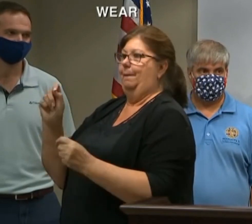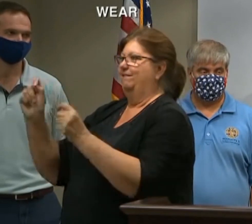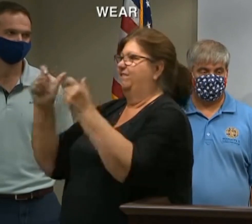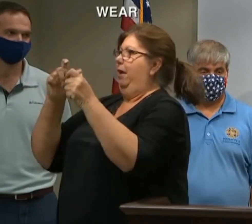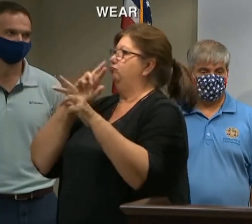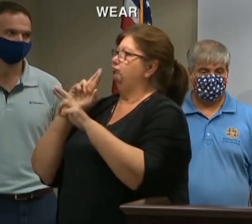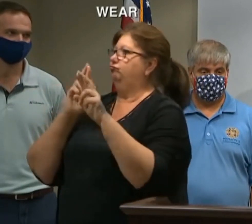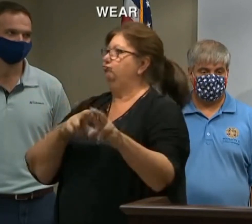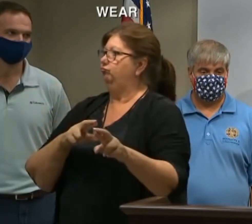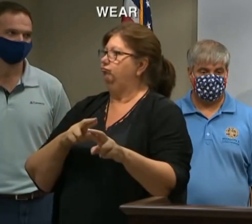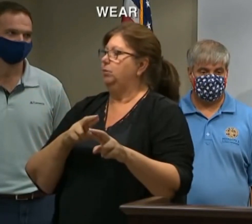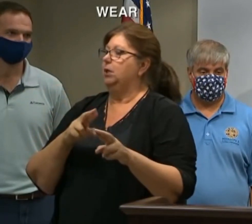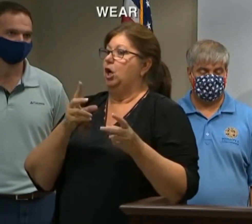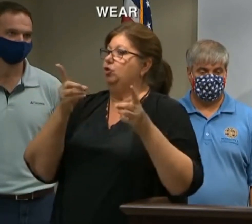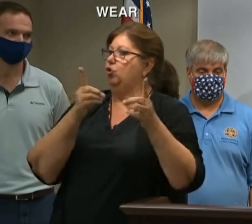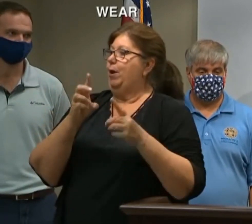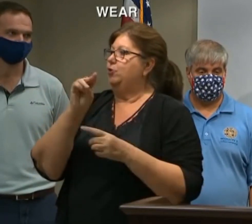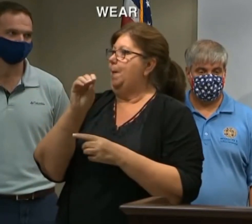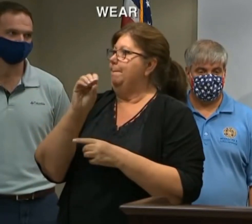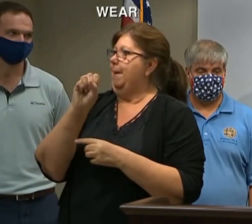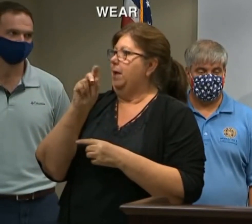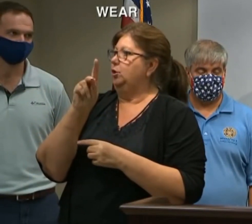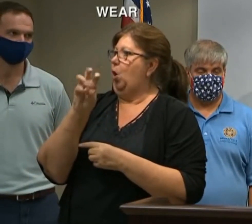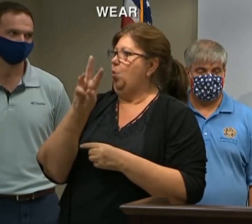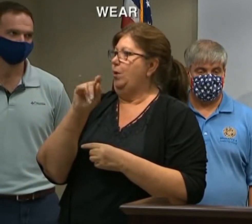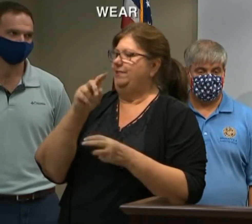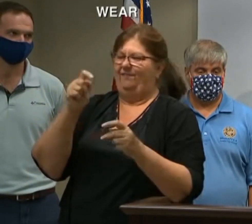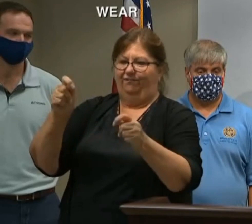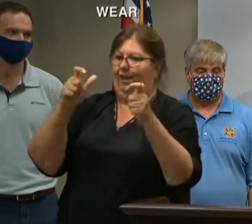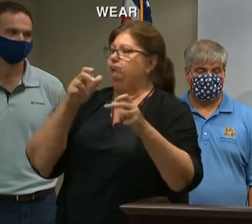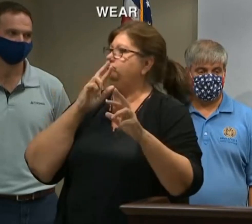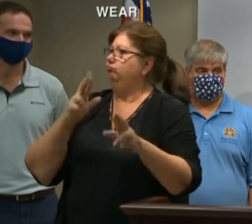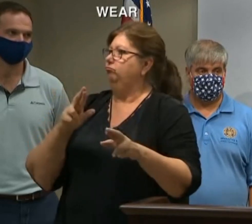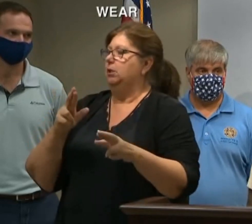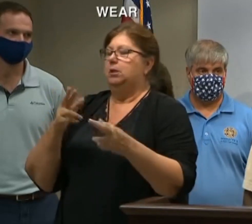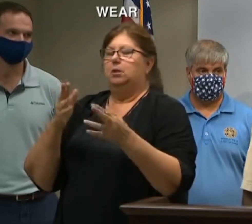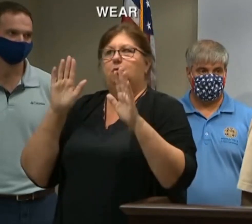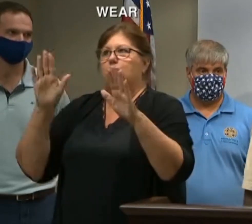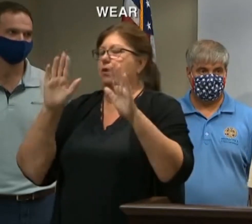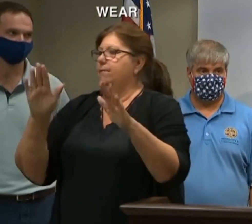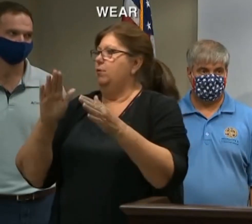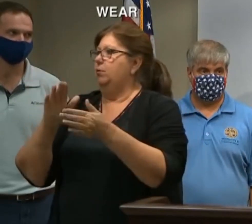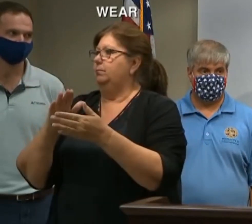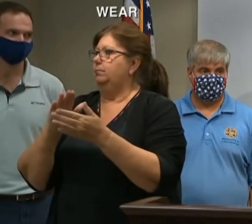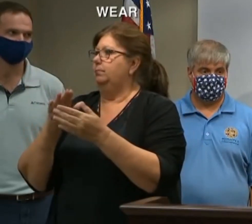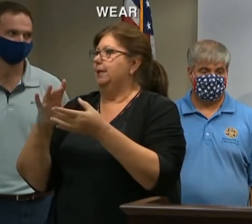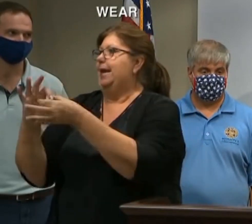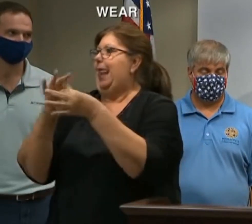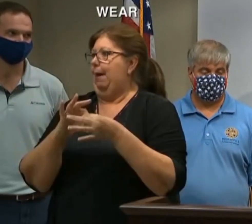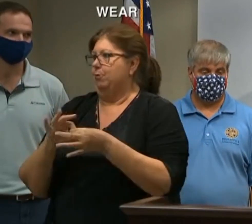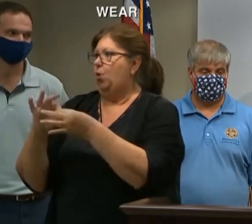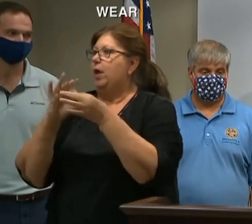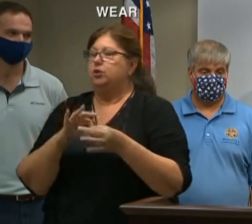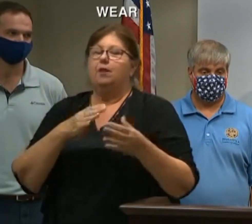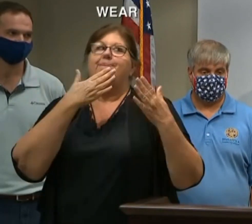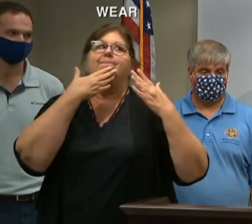fema has all been here today rick and it's just been a great collaboration and matt i'm very grateful for y'all being here and uh